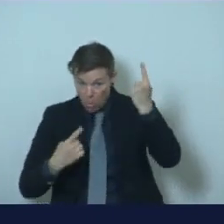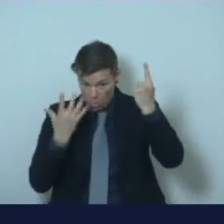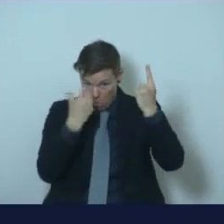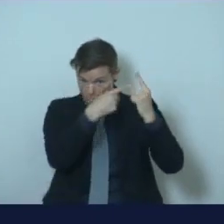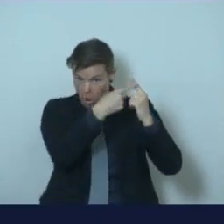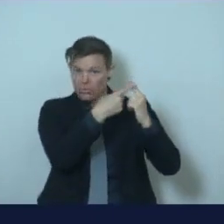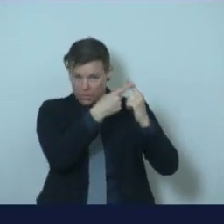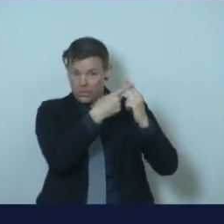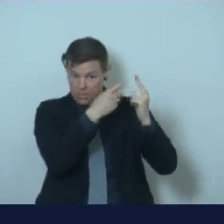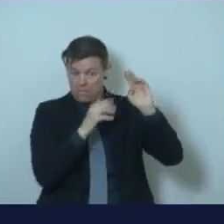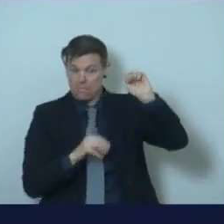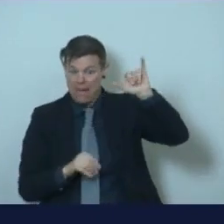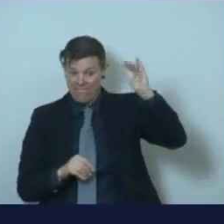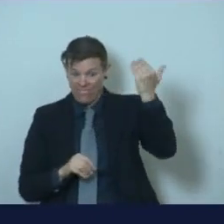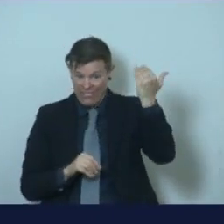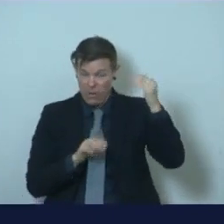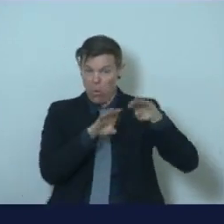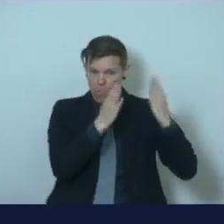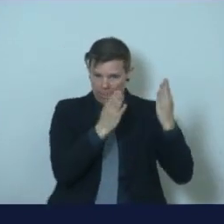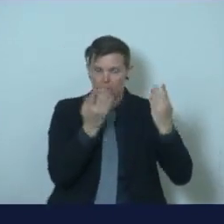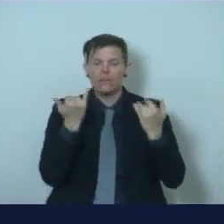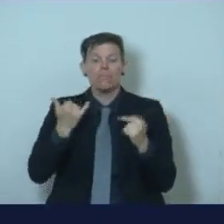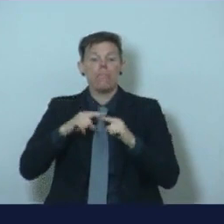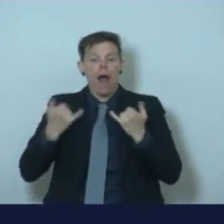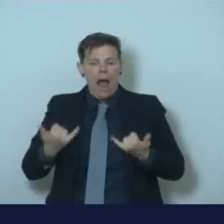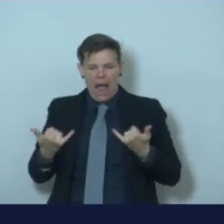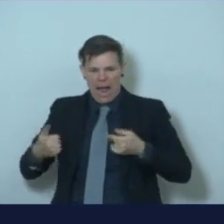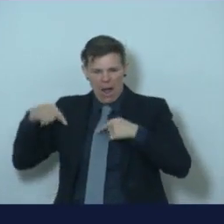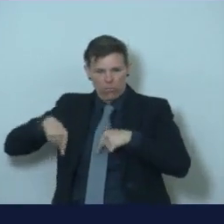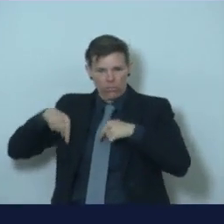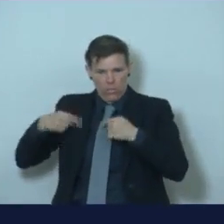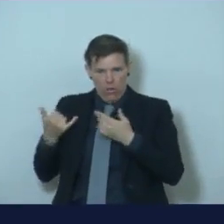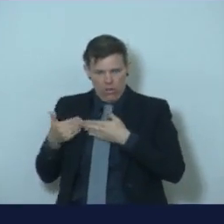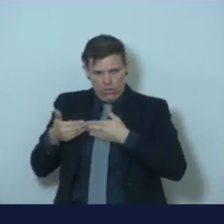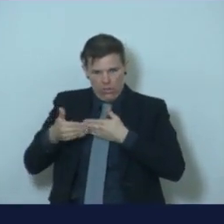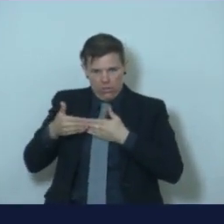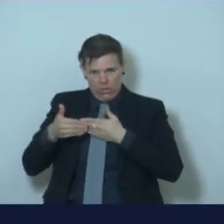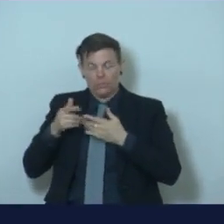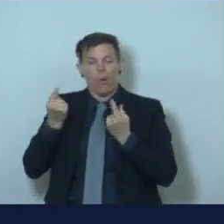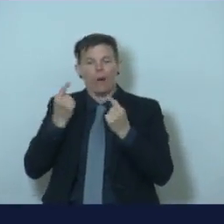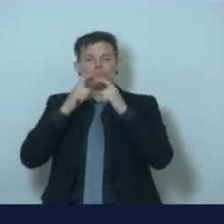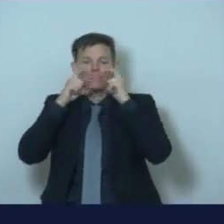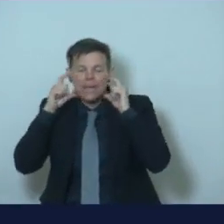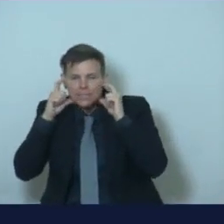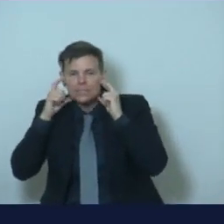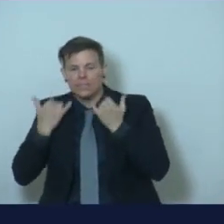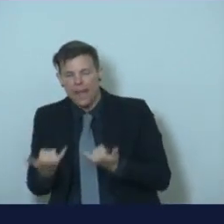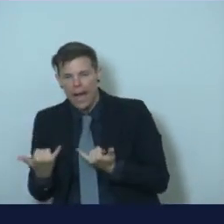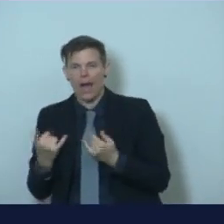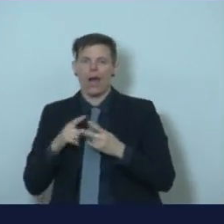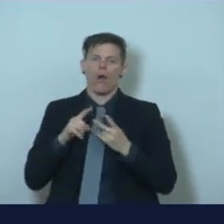SO IN AIMING FOR PHASE ONE, WHICH IS MID-MAY, WE MAKE THAT DECISION BASED ON THE DATA.